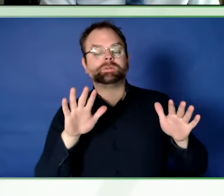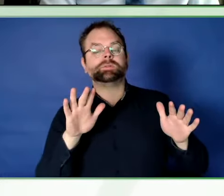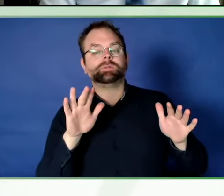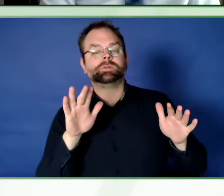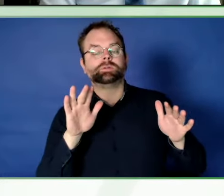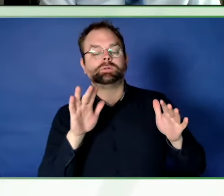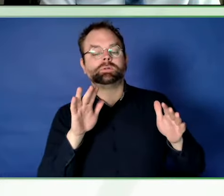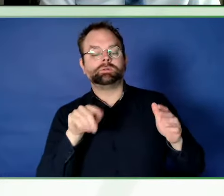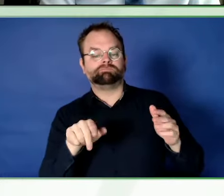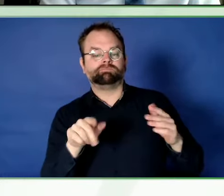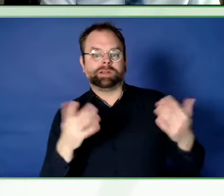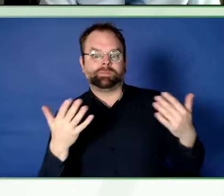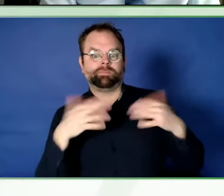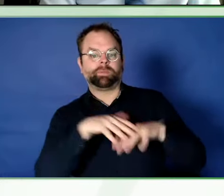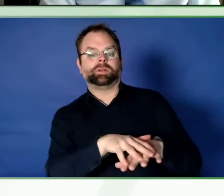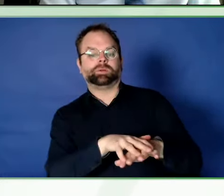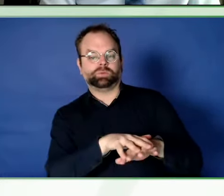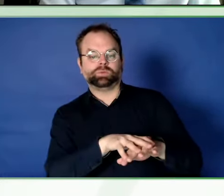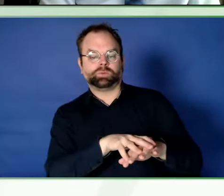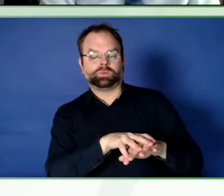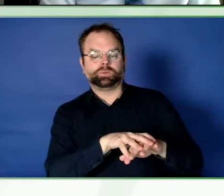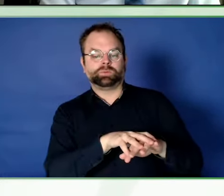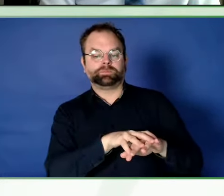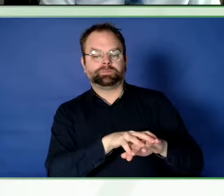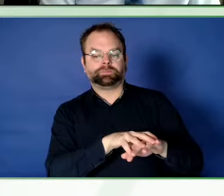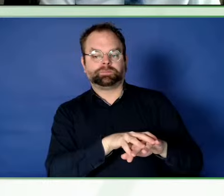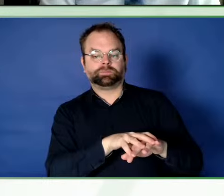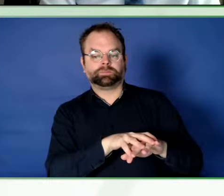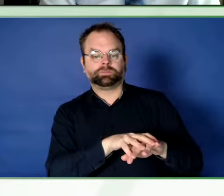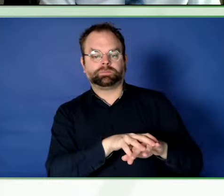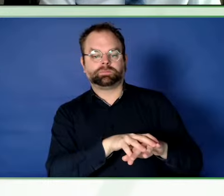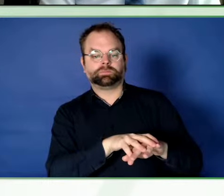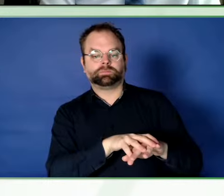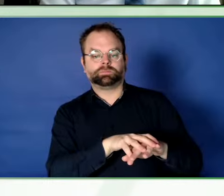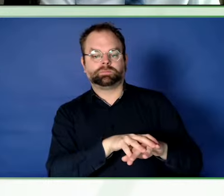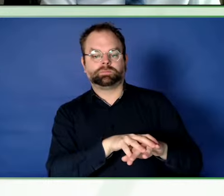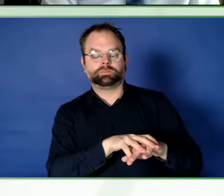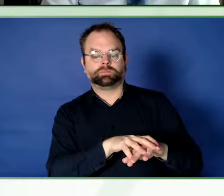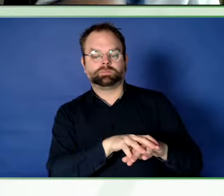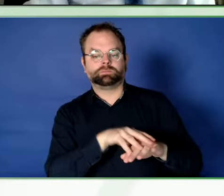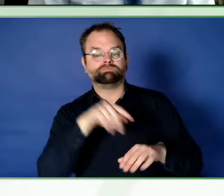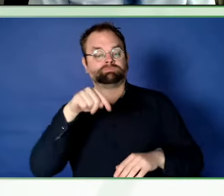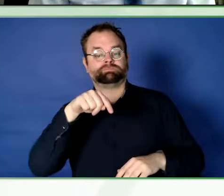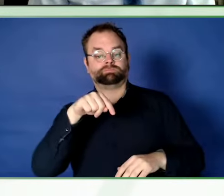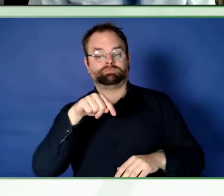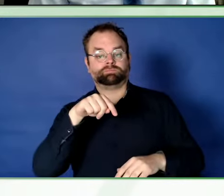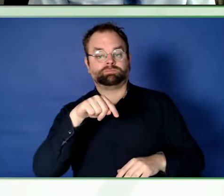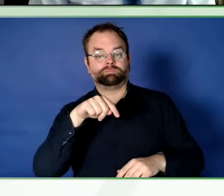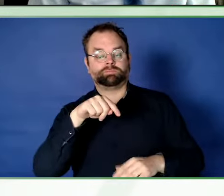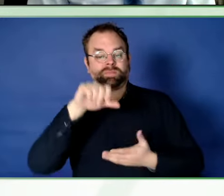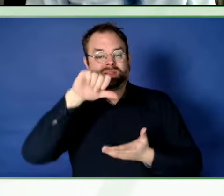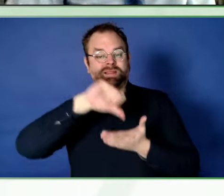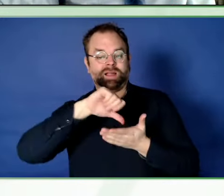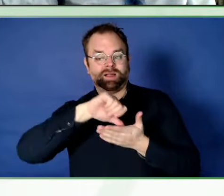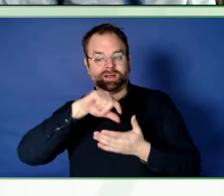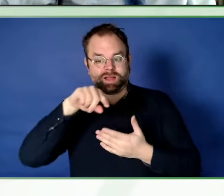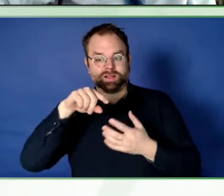In two years, this is a good progress. Sounds excellent.